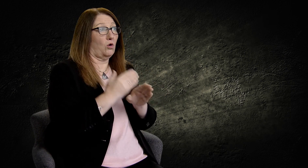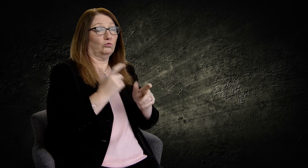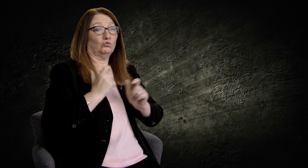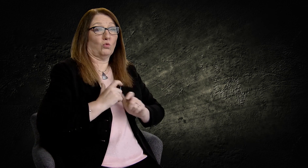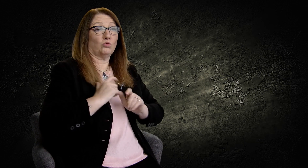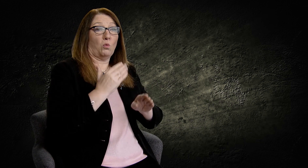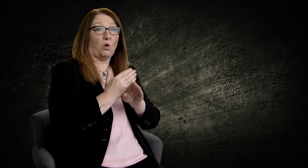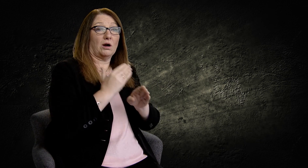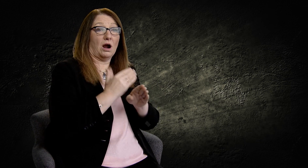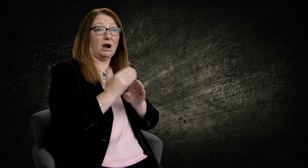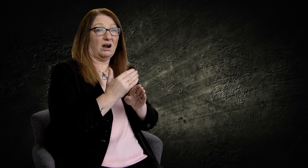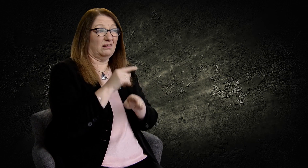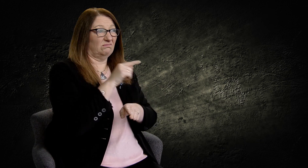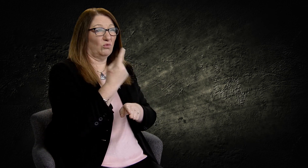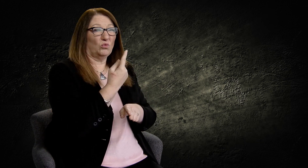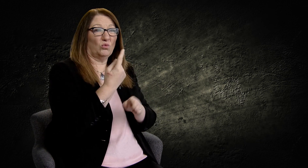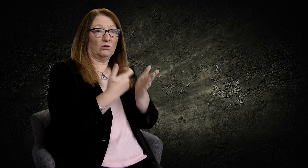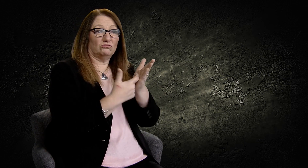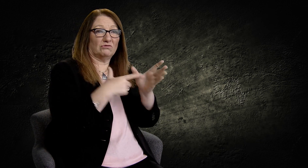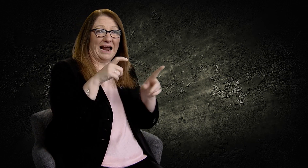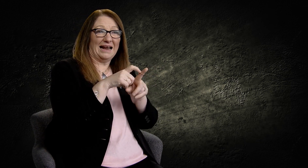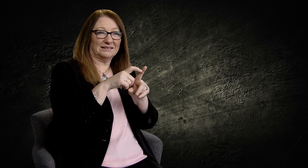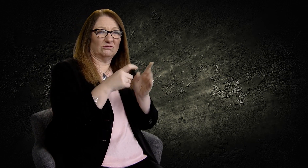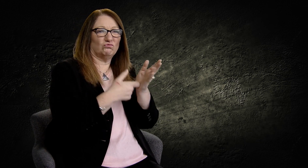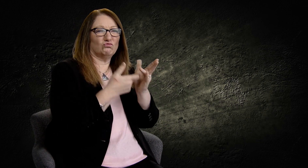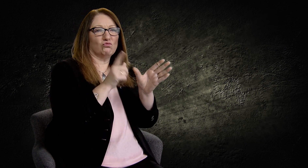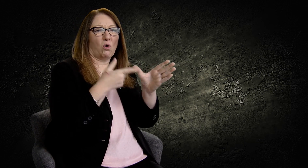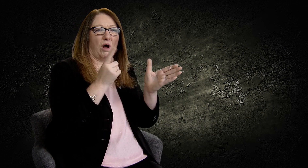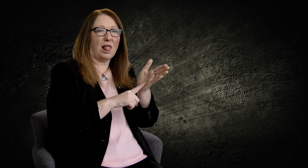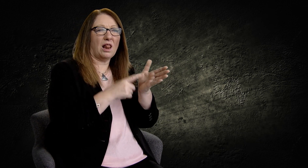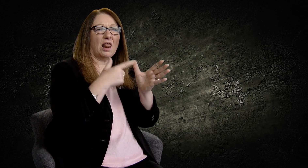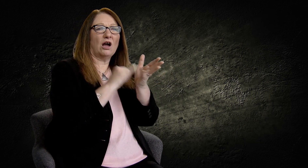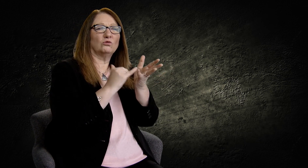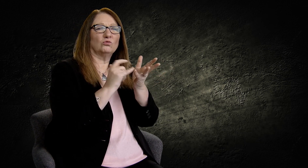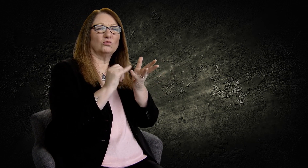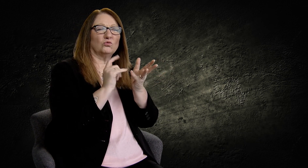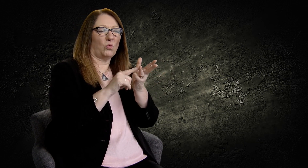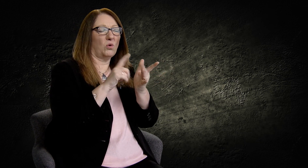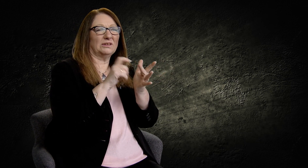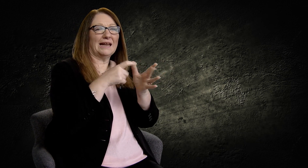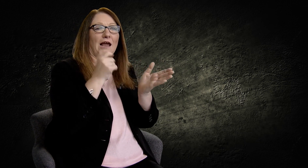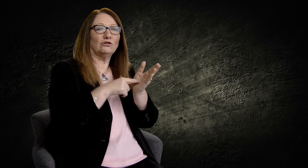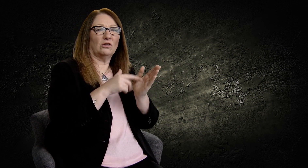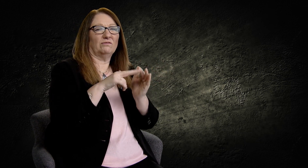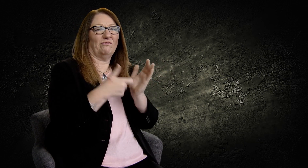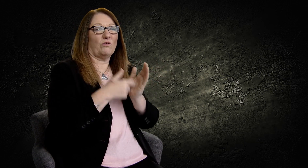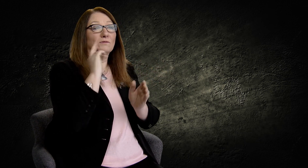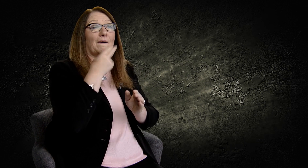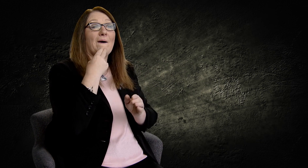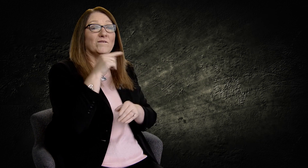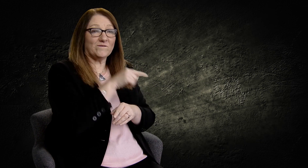After that, I got a job as a social worker with the Royal Association for the Deaf.